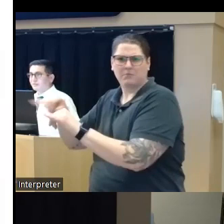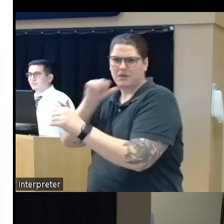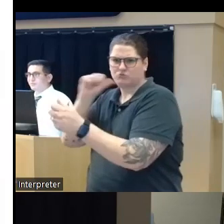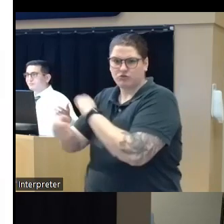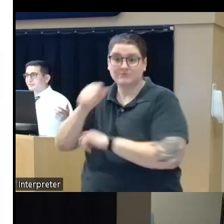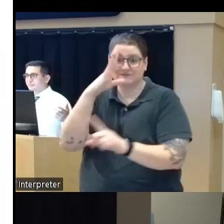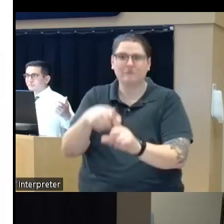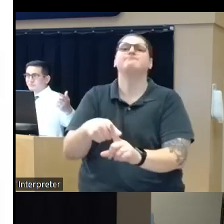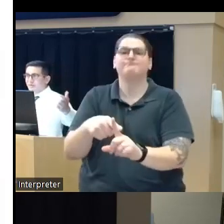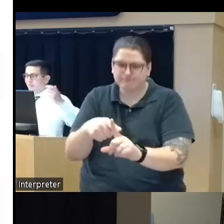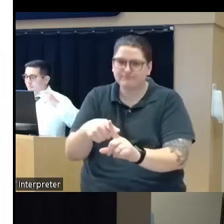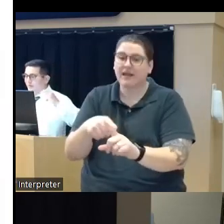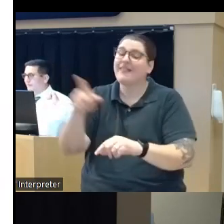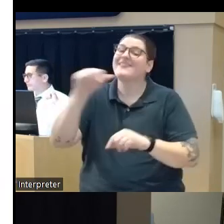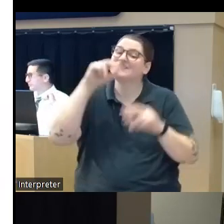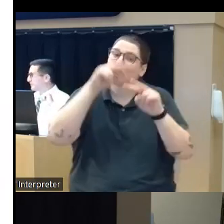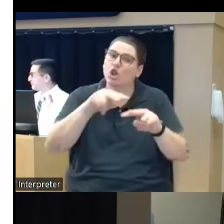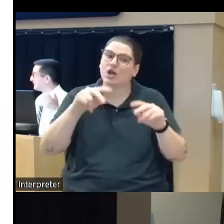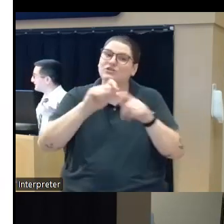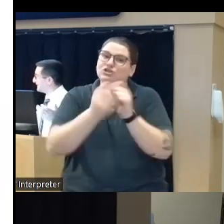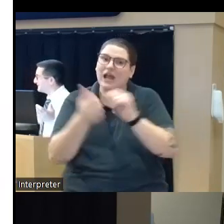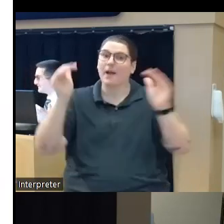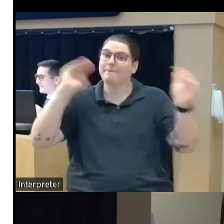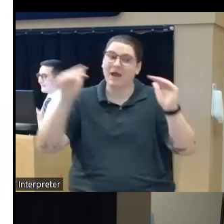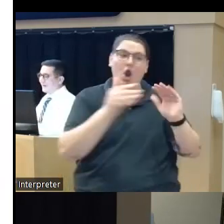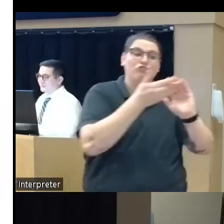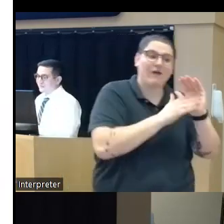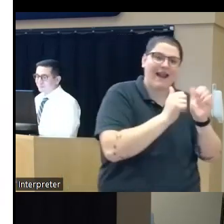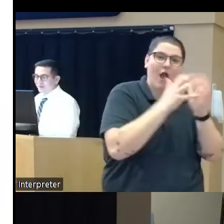not look at the rate of change between retinal and brain which would have been really nice to